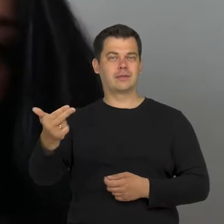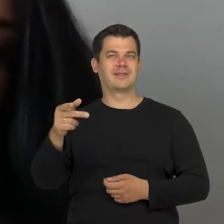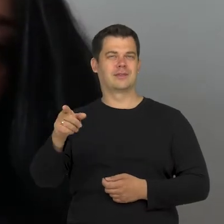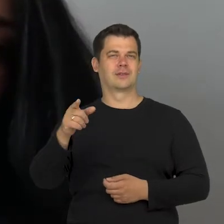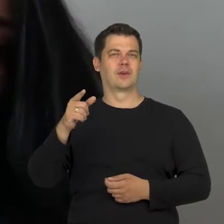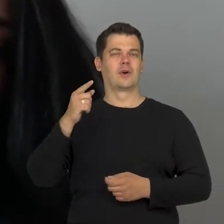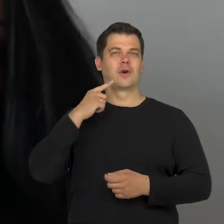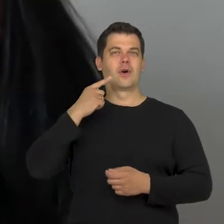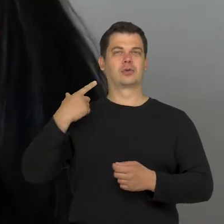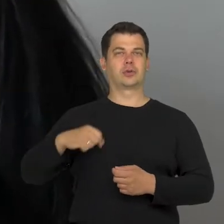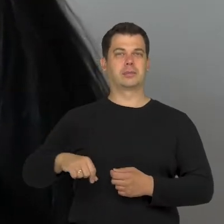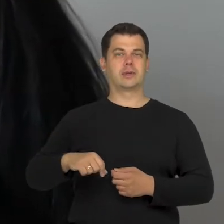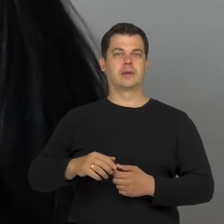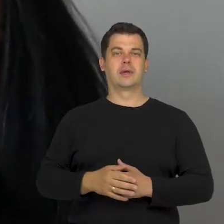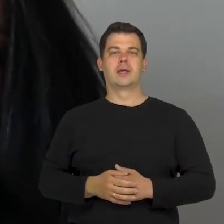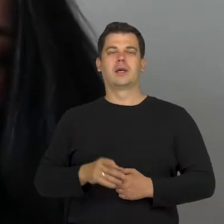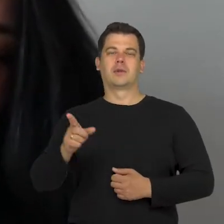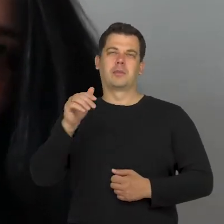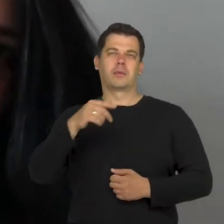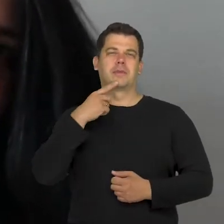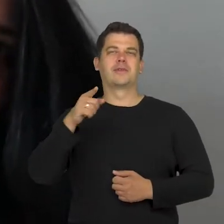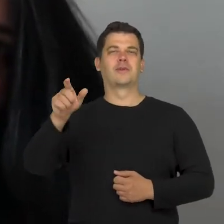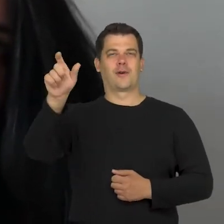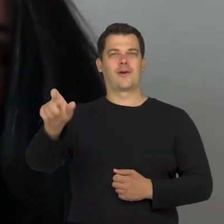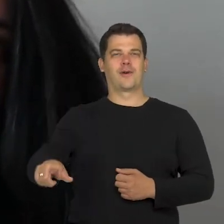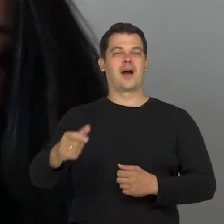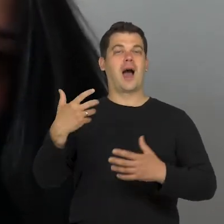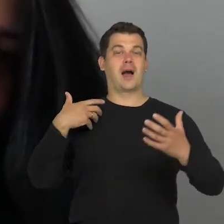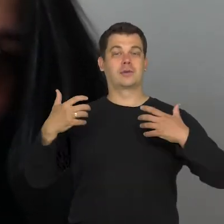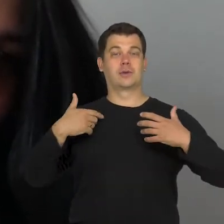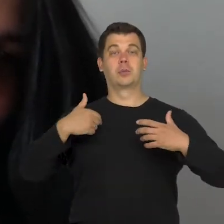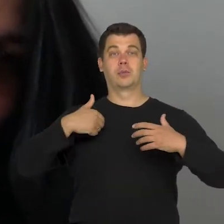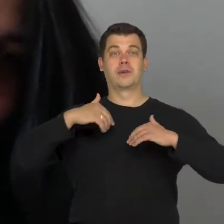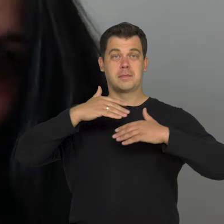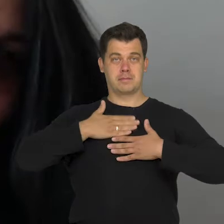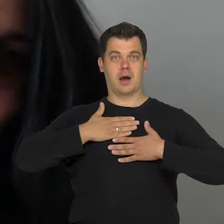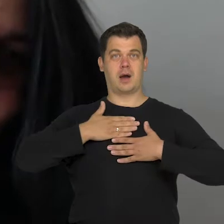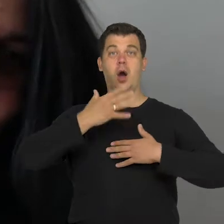just like one of our actors said: „I have a rejected image on my face”,